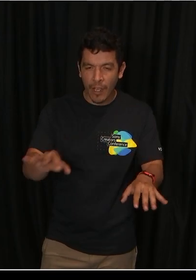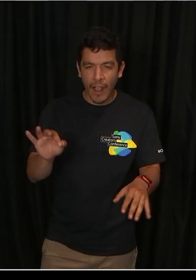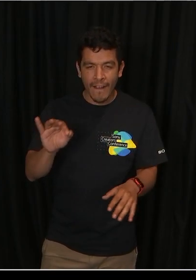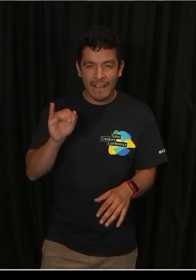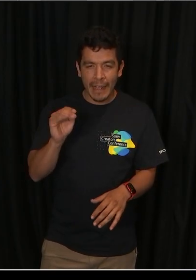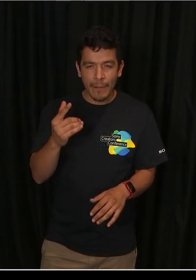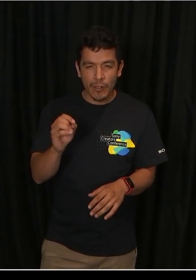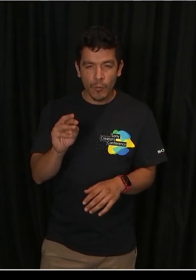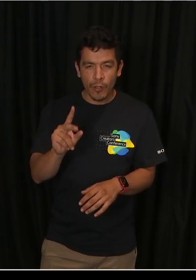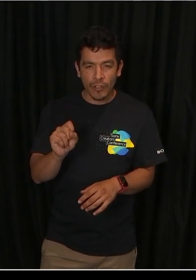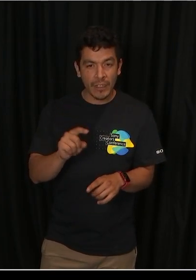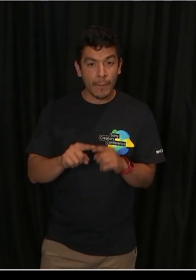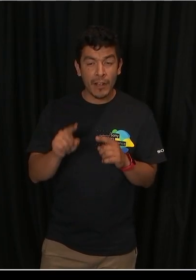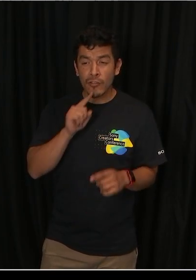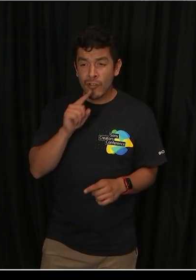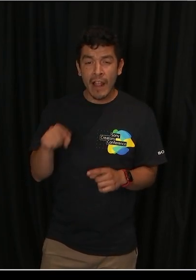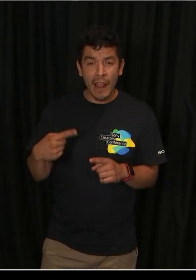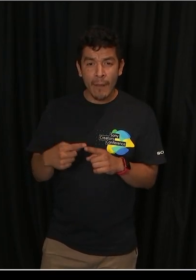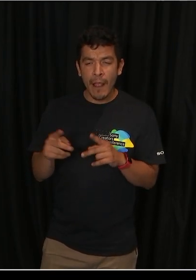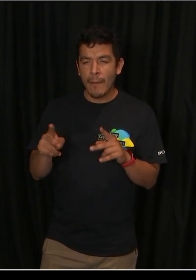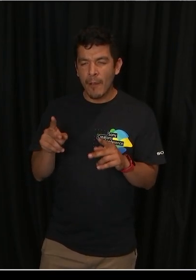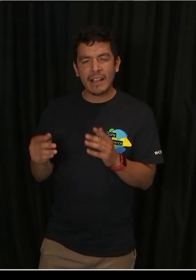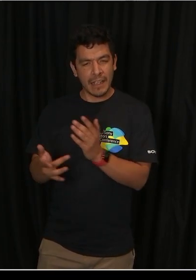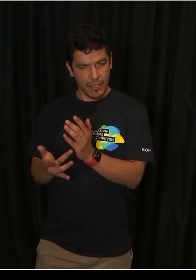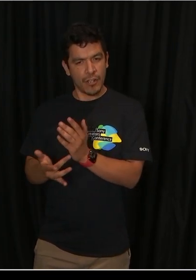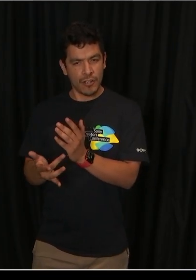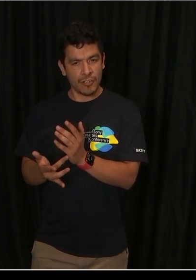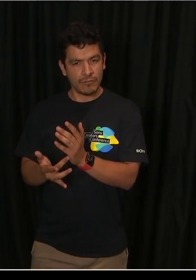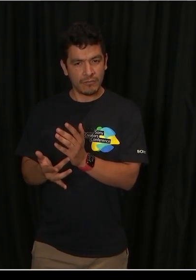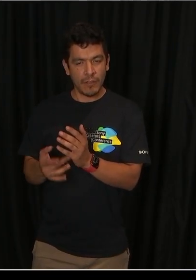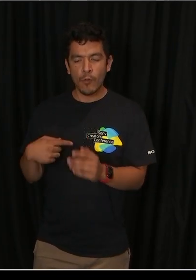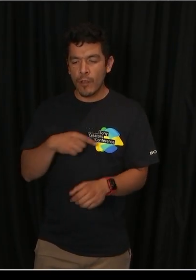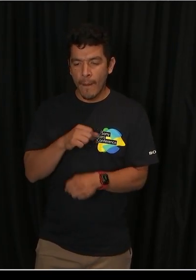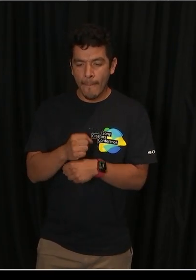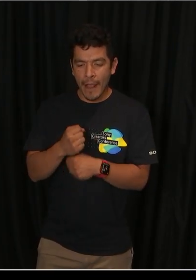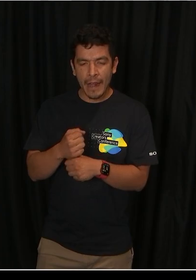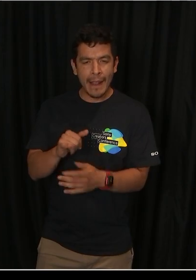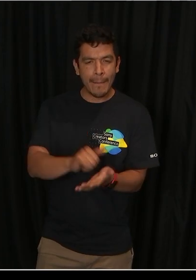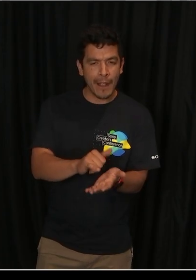But really it's about people and technology, right? So we make the impossible possible